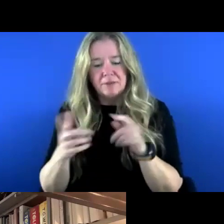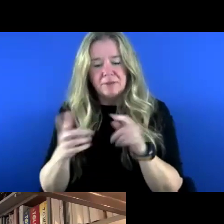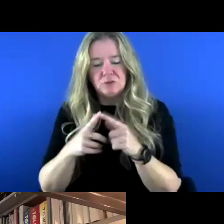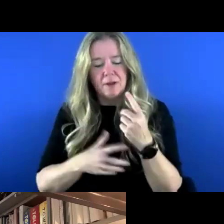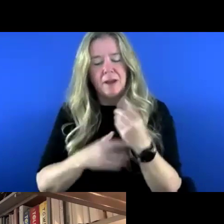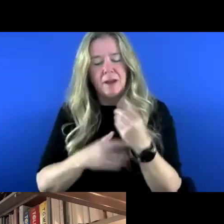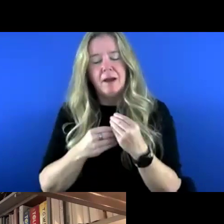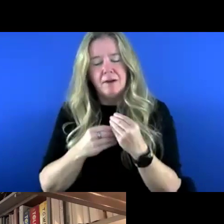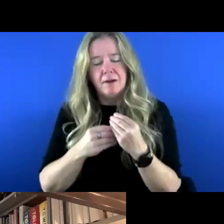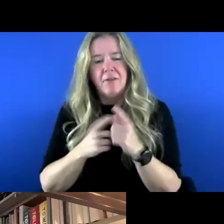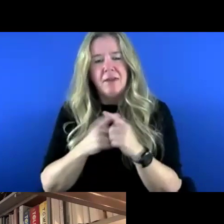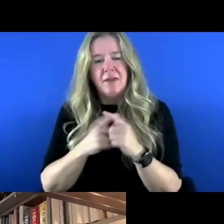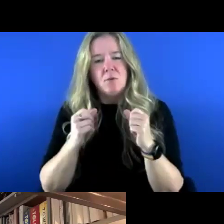So that way we're still exposing